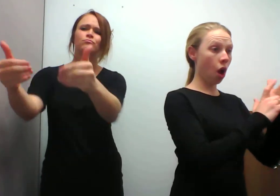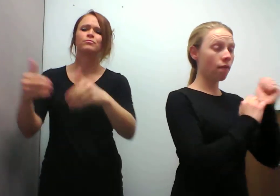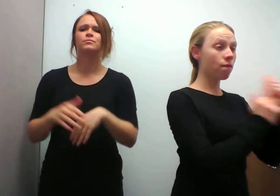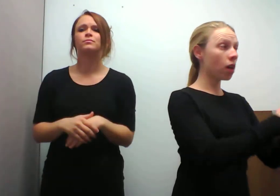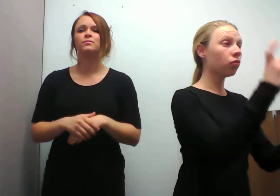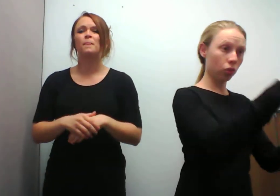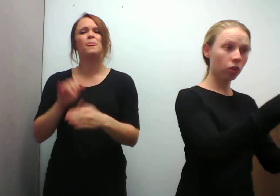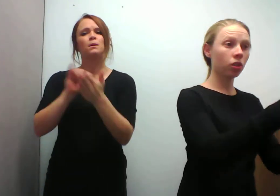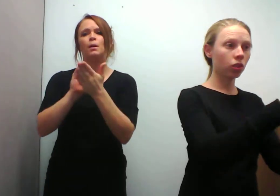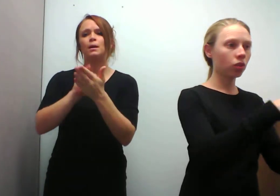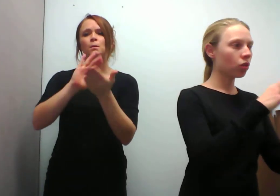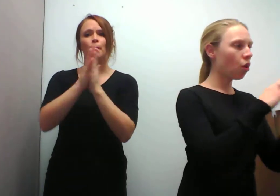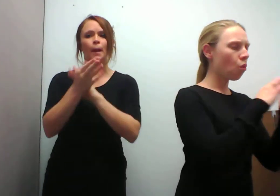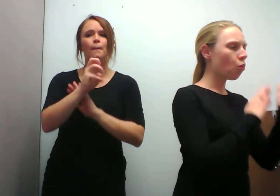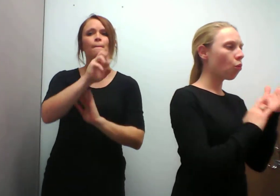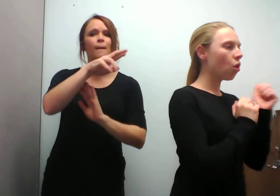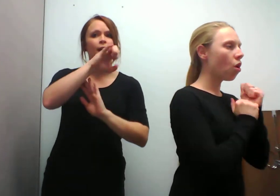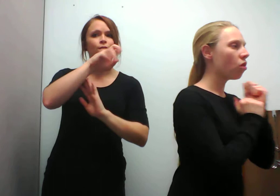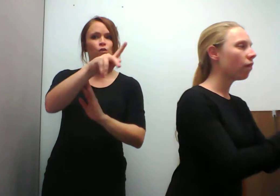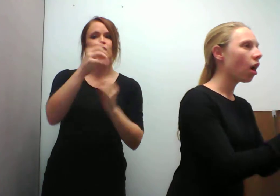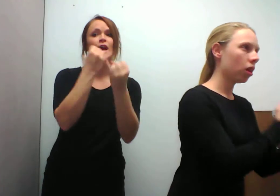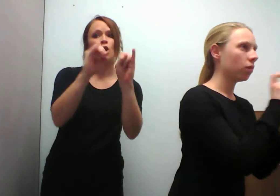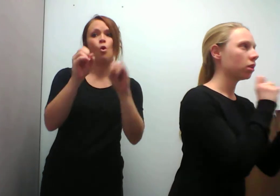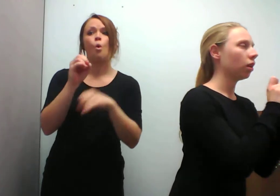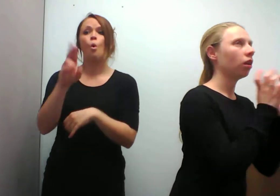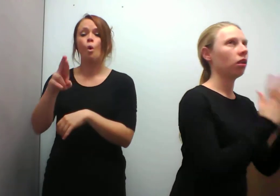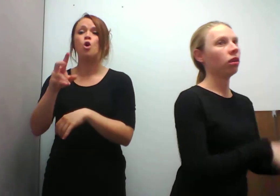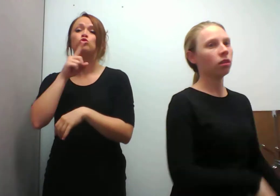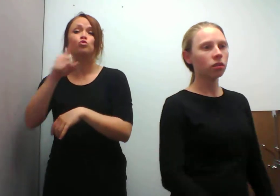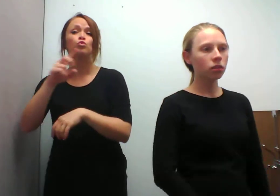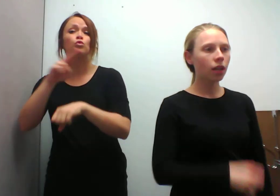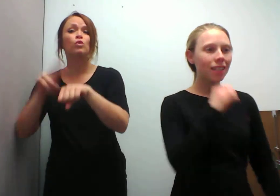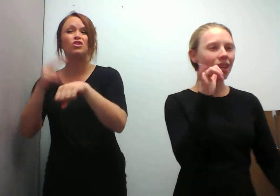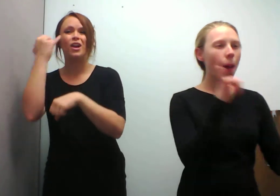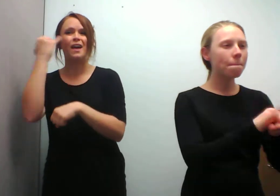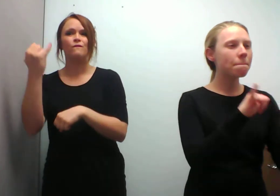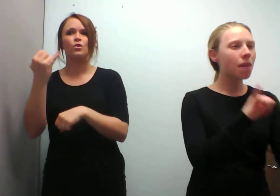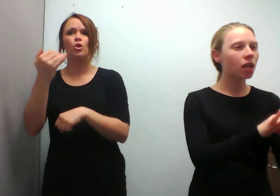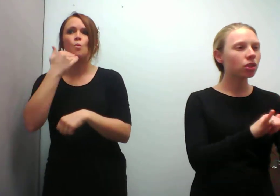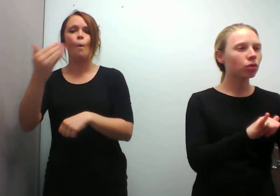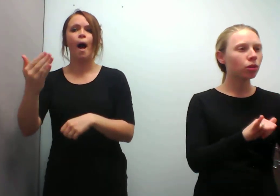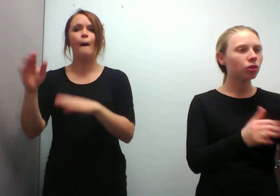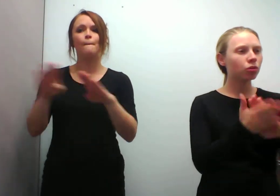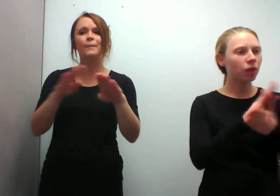It is impossible to be a maverick or a true original if your too well behaved and you do not want to break the rules